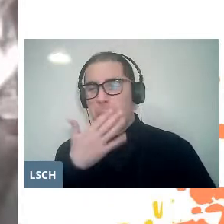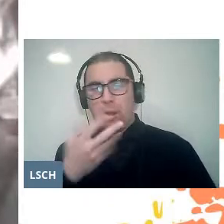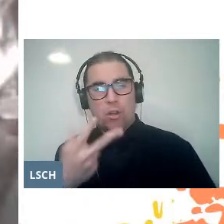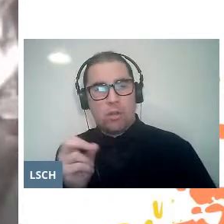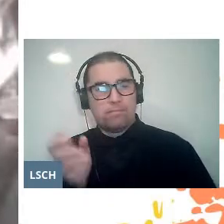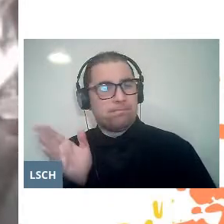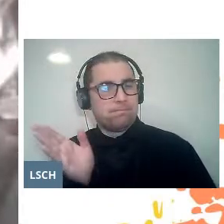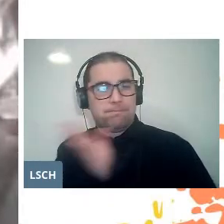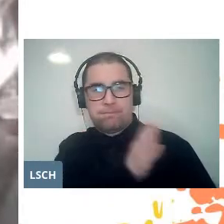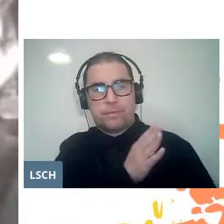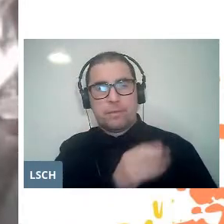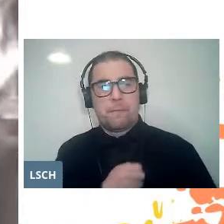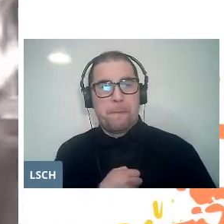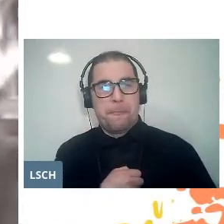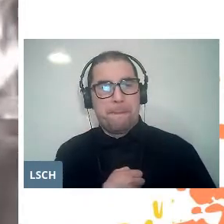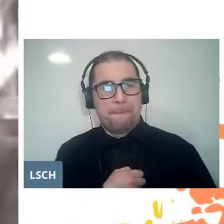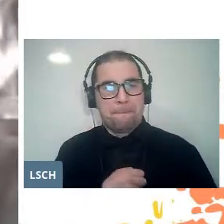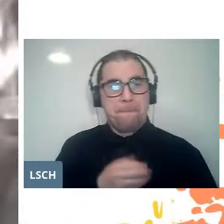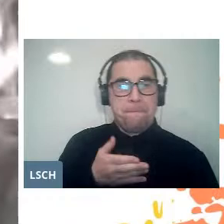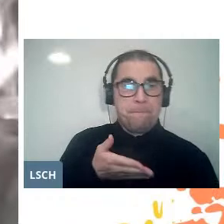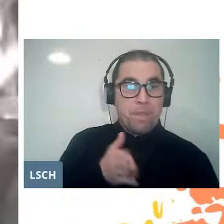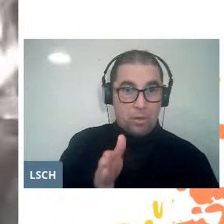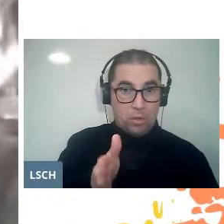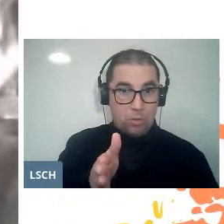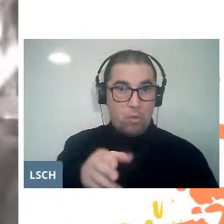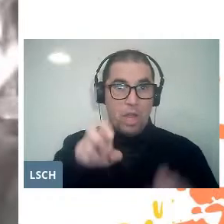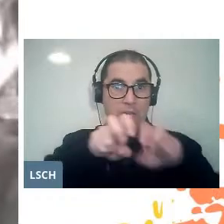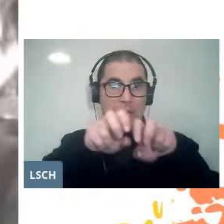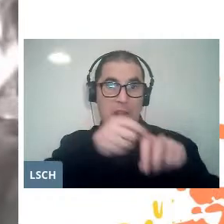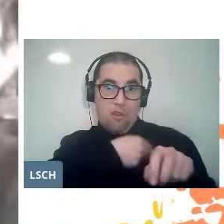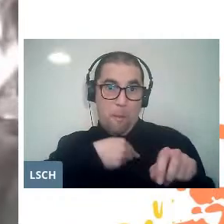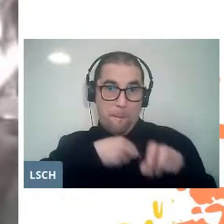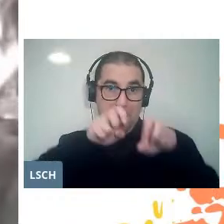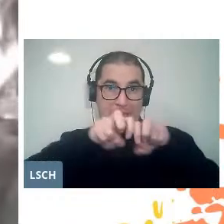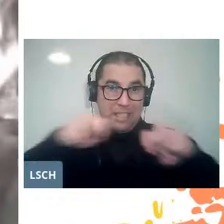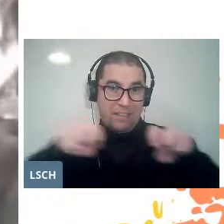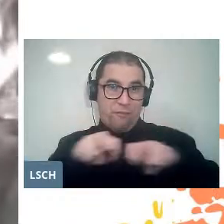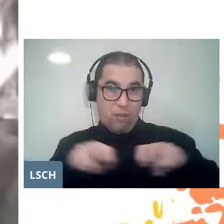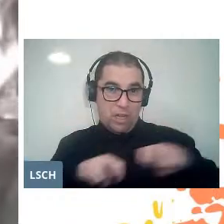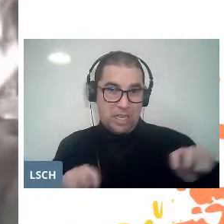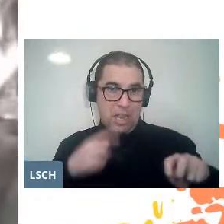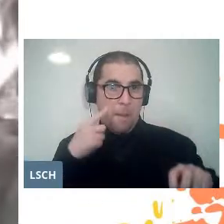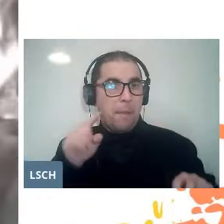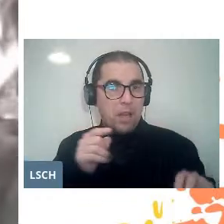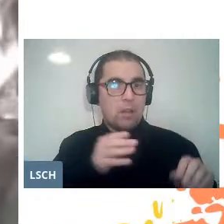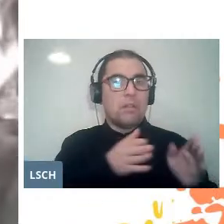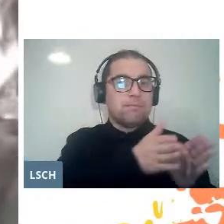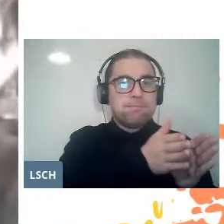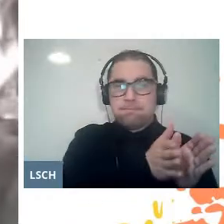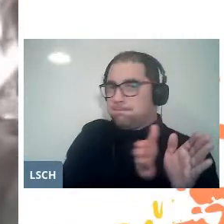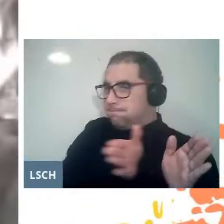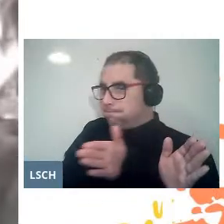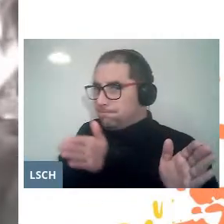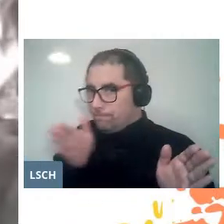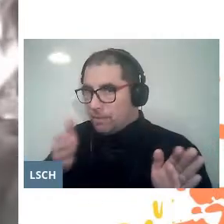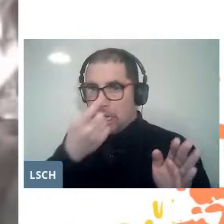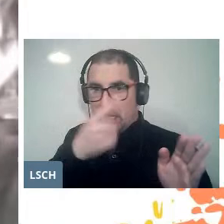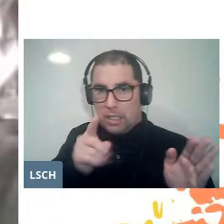despite continuing to call it symphony, to go down an absolutely different path,